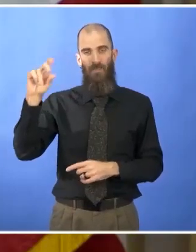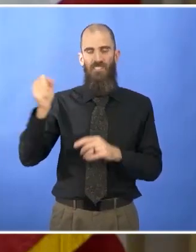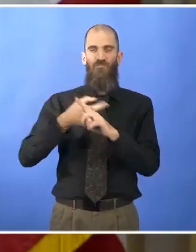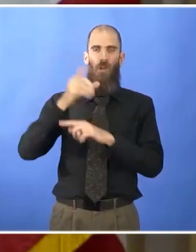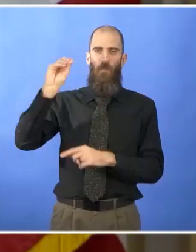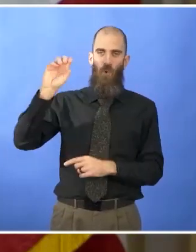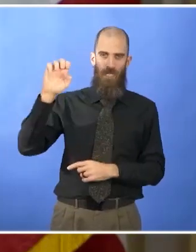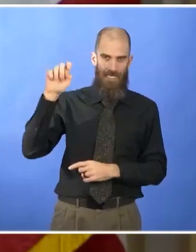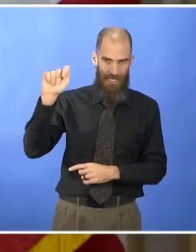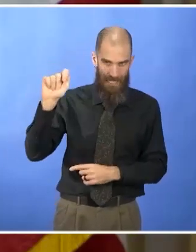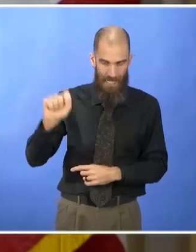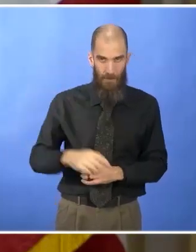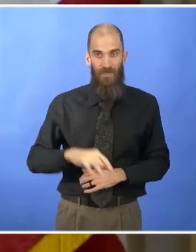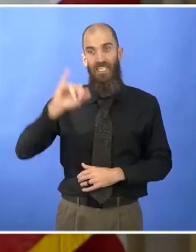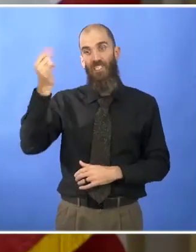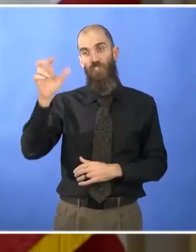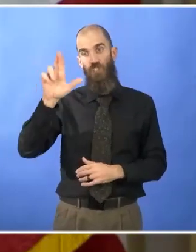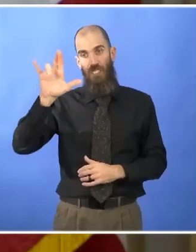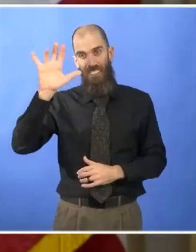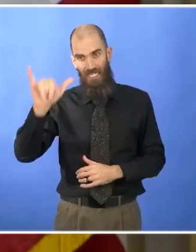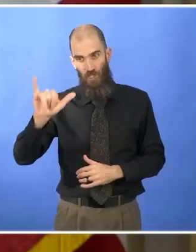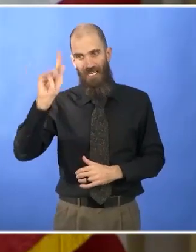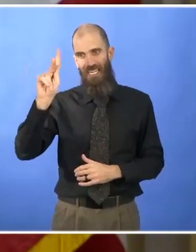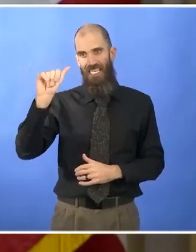OFFICE OF ENGINEERING AND TECHNOLOGY, AND THE OFFICE OF